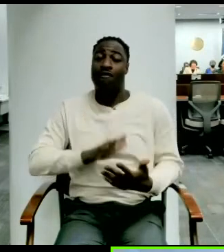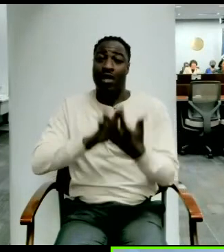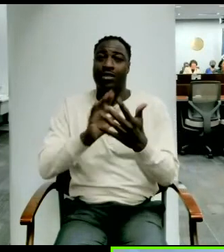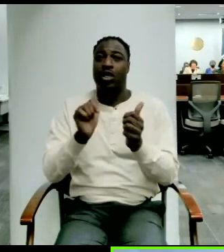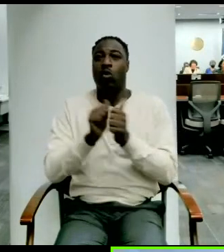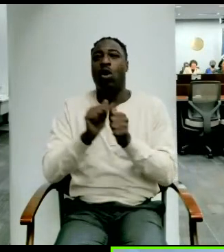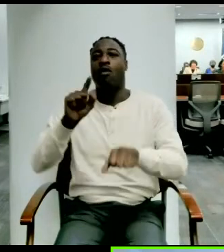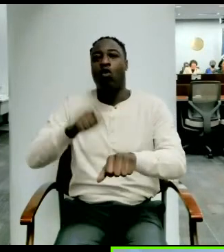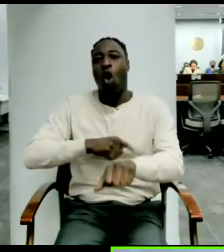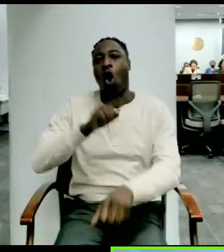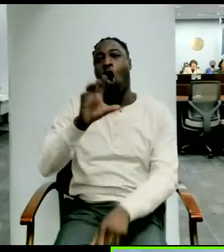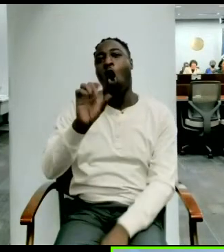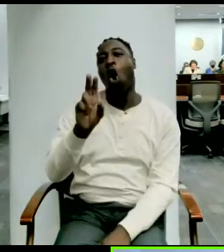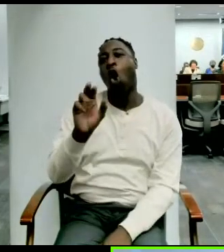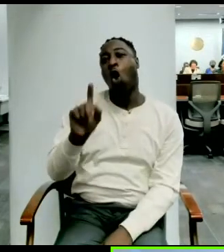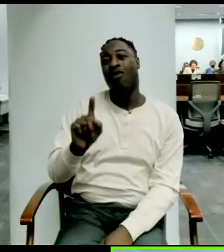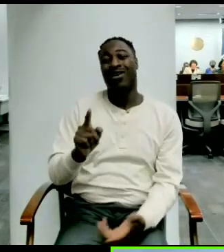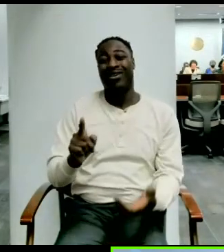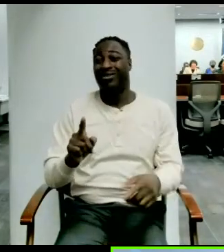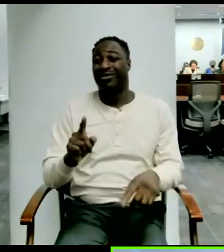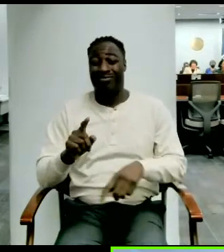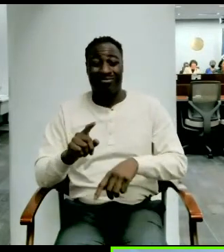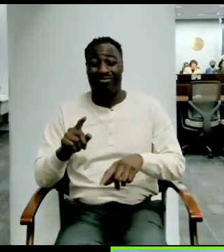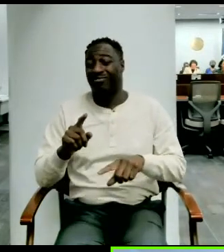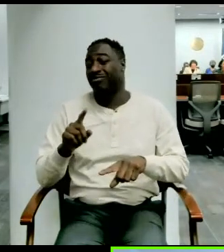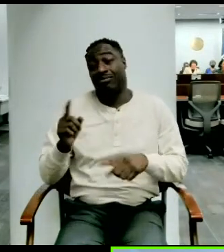that can't be allowed to stand under the Americans With Disabilities Act.